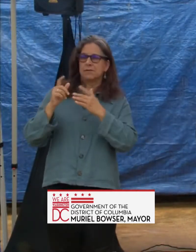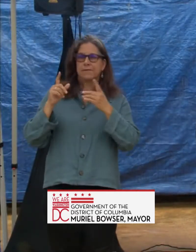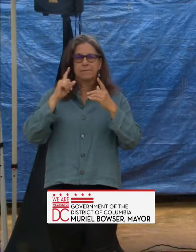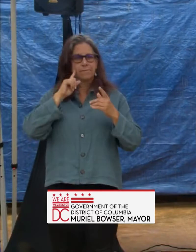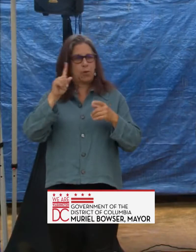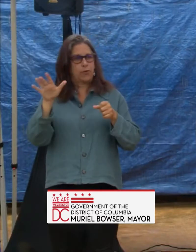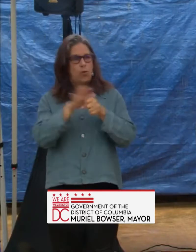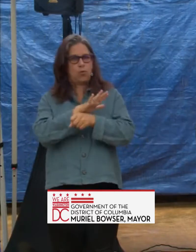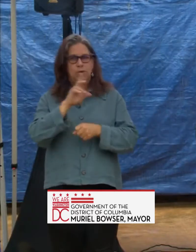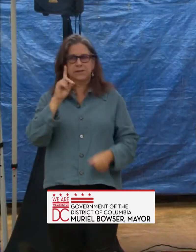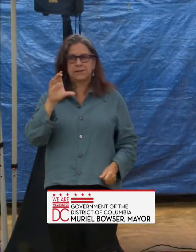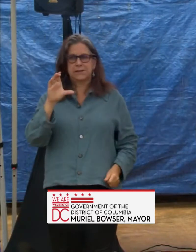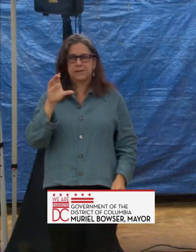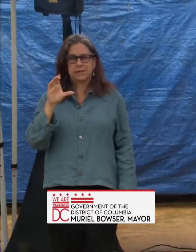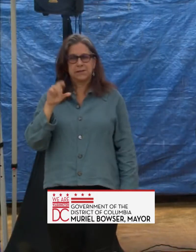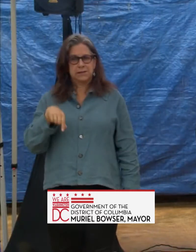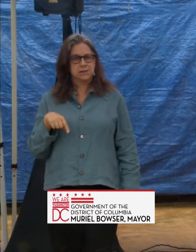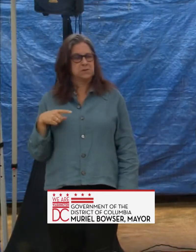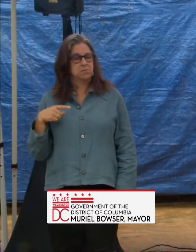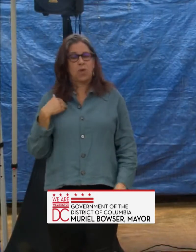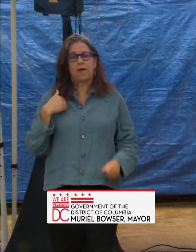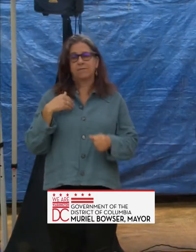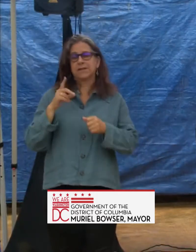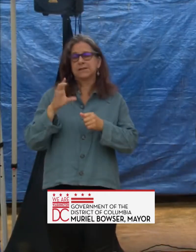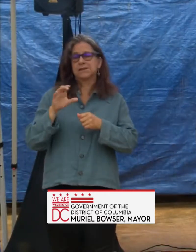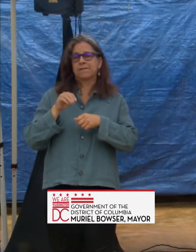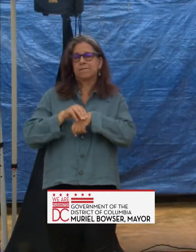MEMBERS LED BY COMMISSIONER COLBERT, COMMISSIONER RENEE